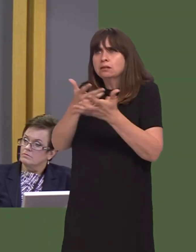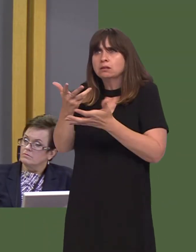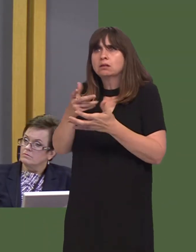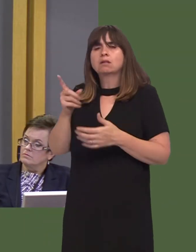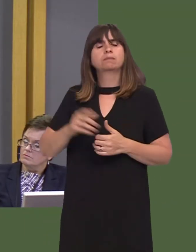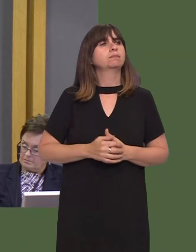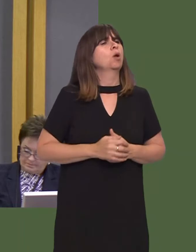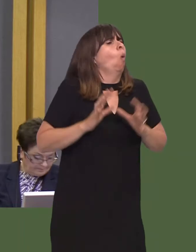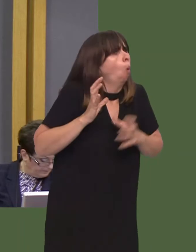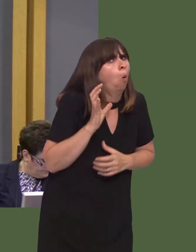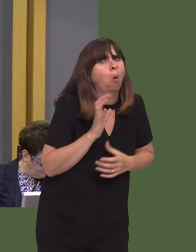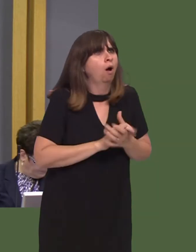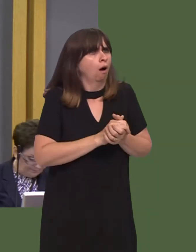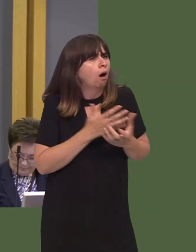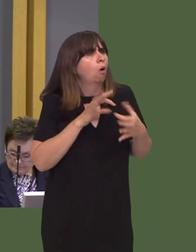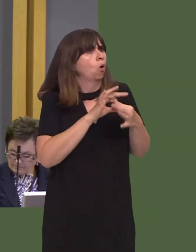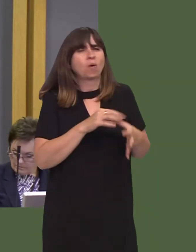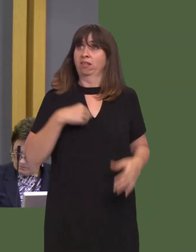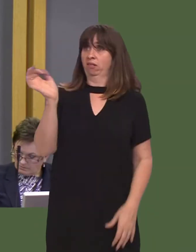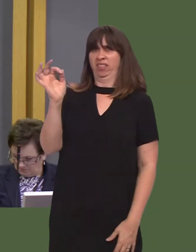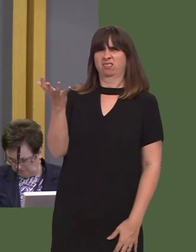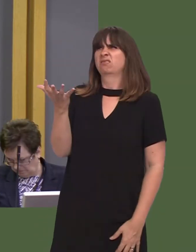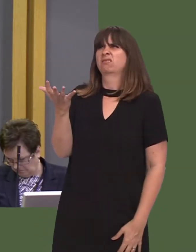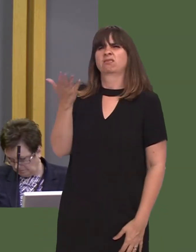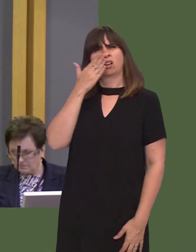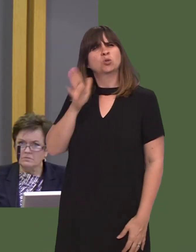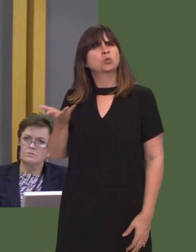was no intention to engage seriously with the Welsh Government on this. When the Welsh